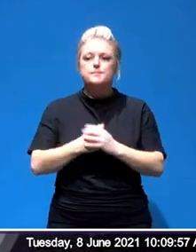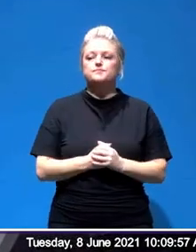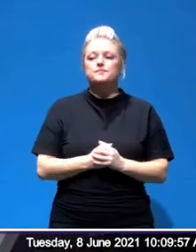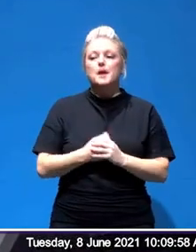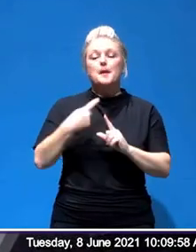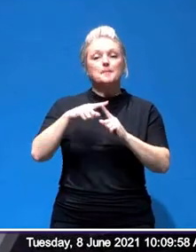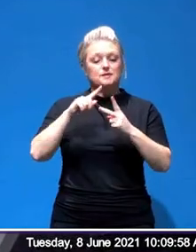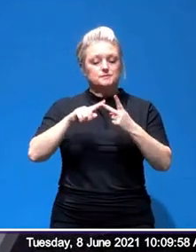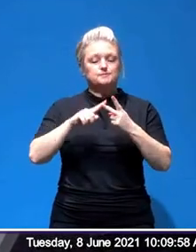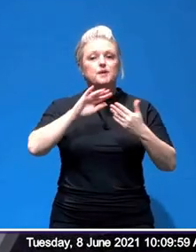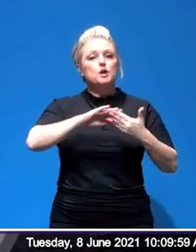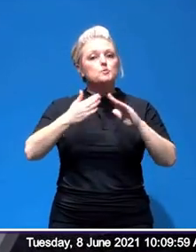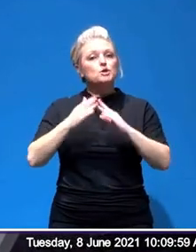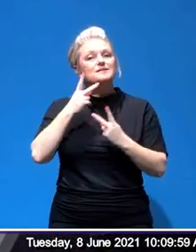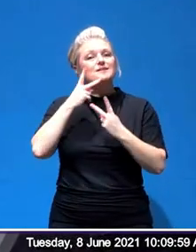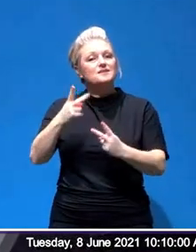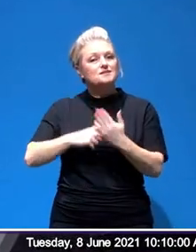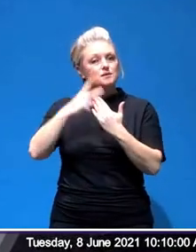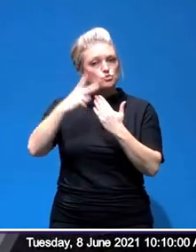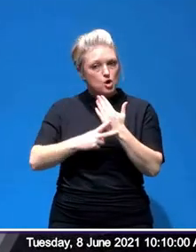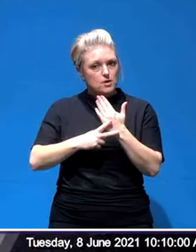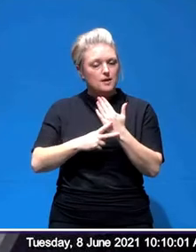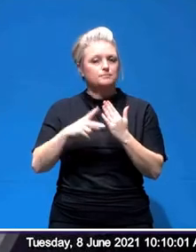visitor with the South Australian Community Visitor Scheme.